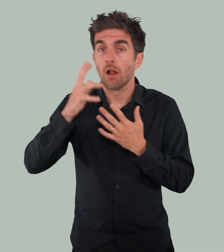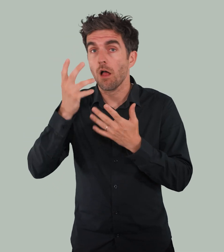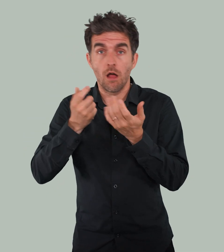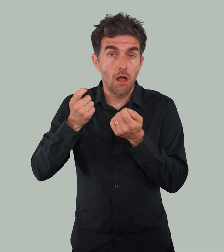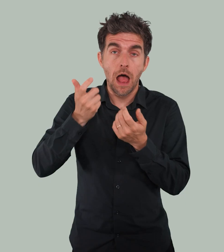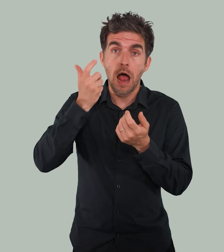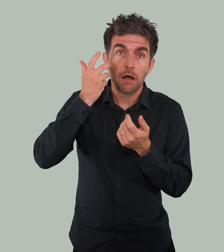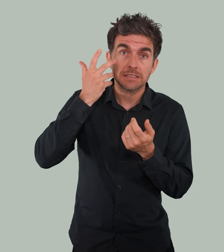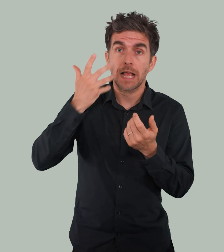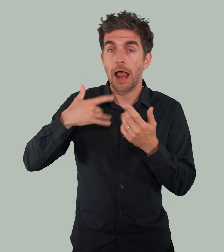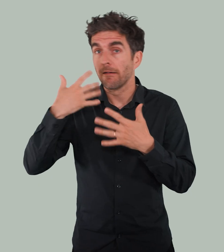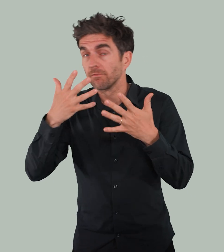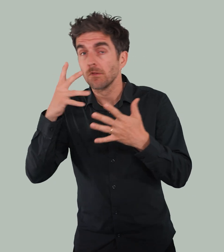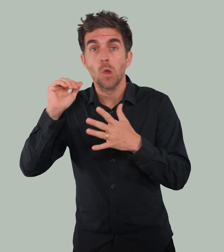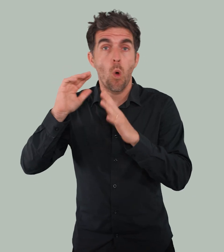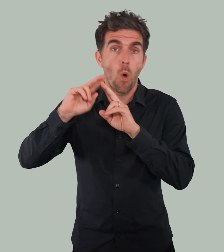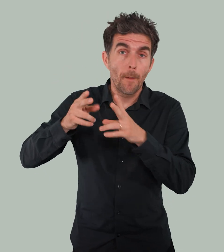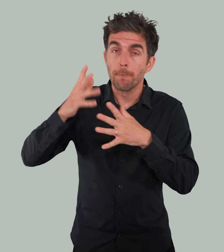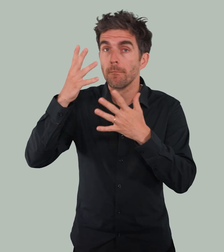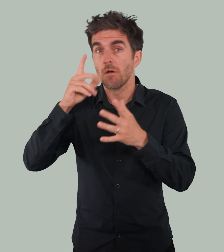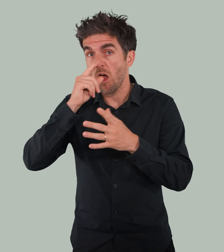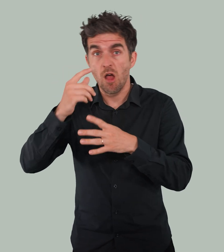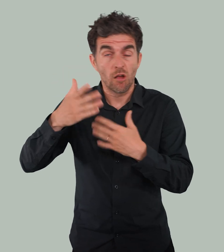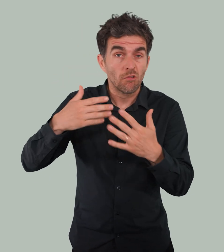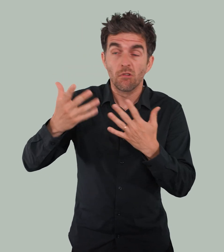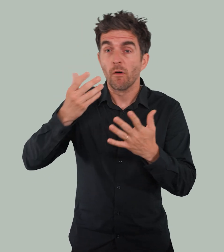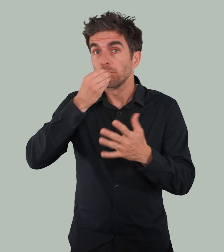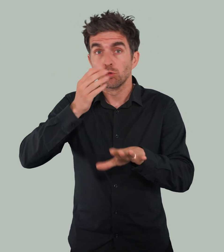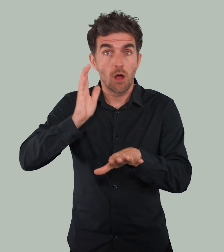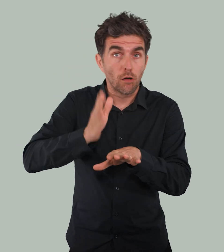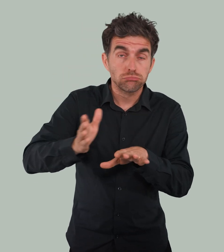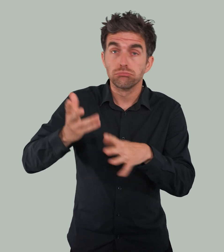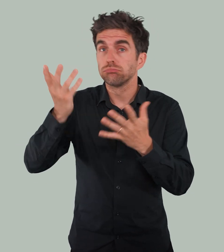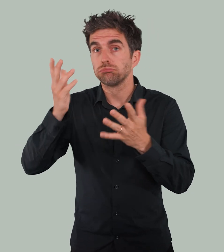how to manage day-to-day living at home, including tasks such as preparing food,